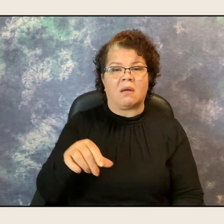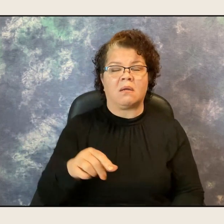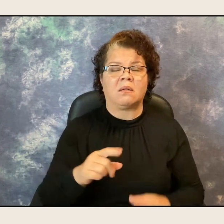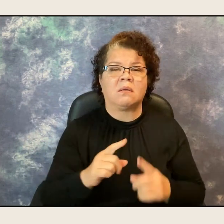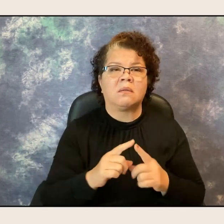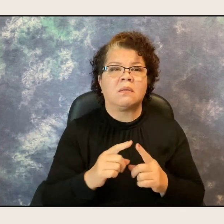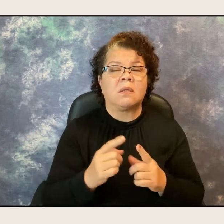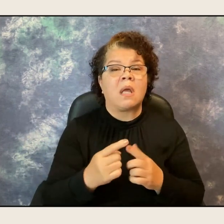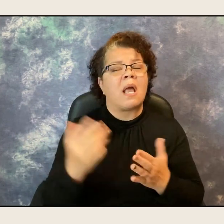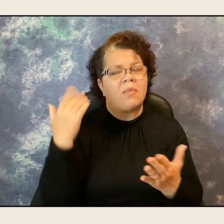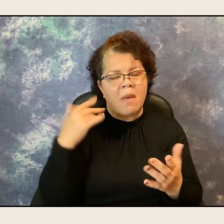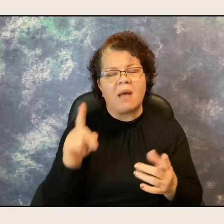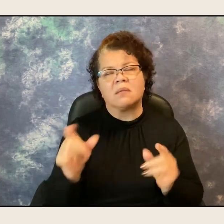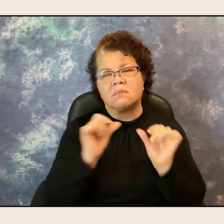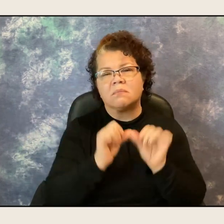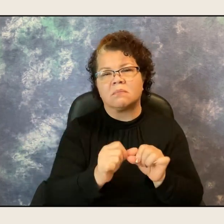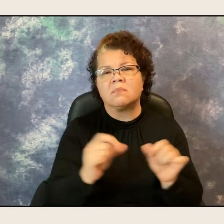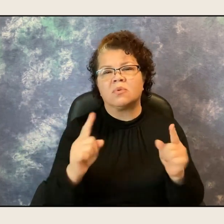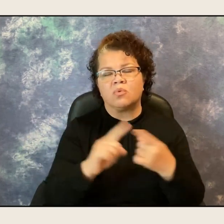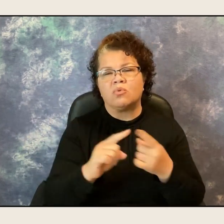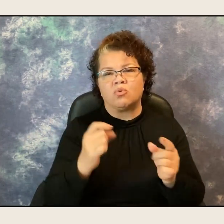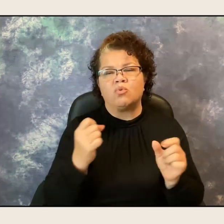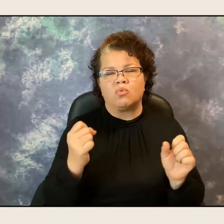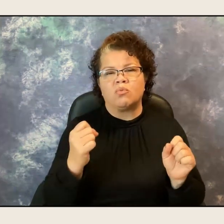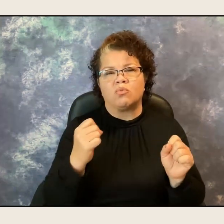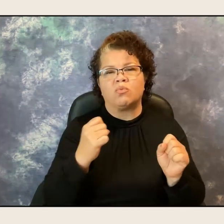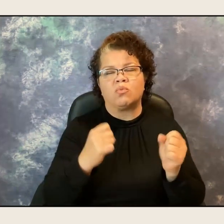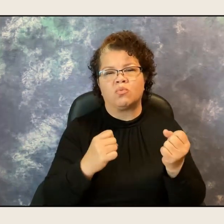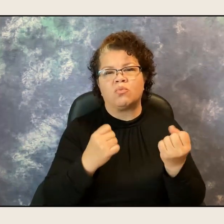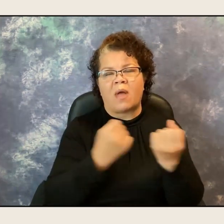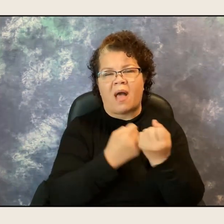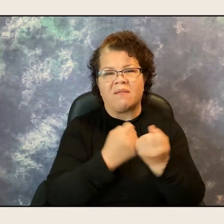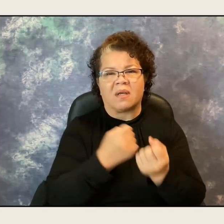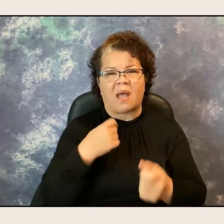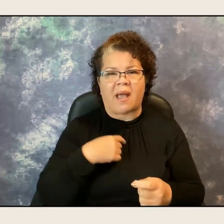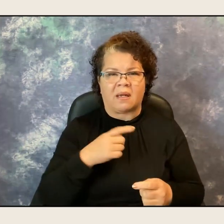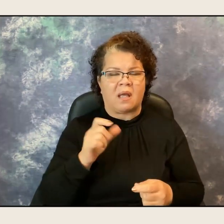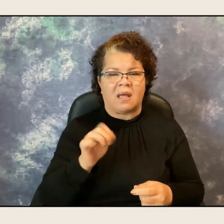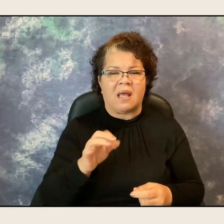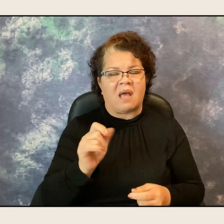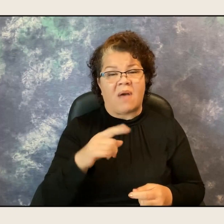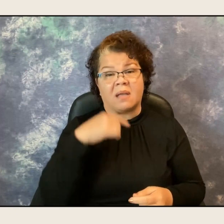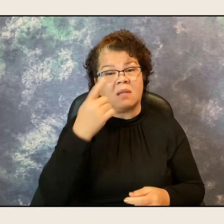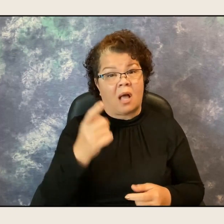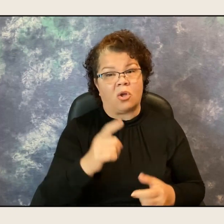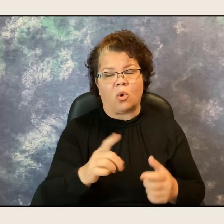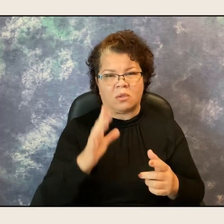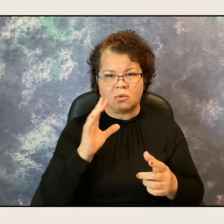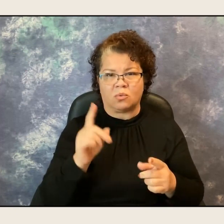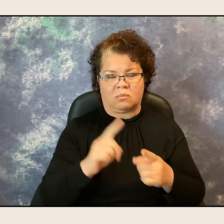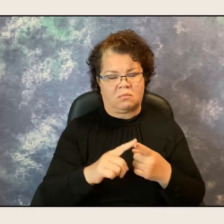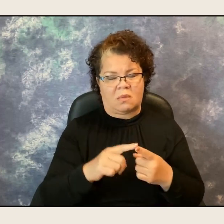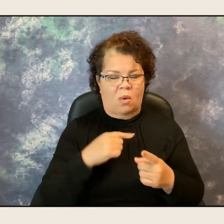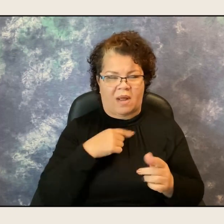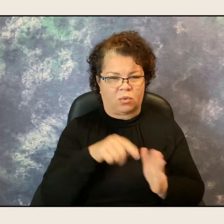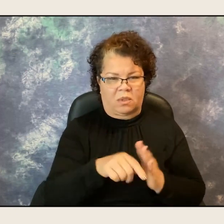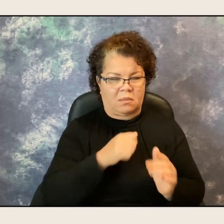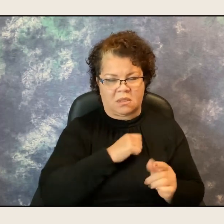I can't tell you, or I'd have to kill myself, because to advocate covert actions to, in other words,